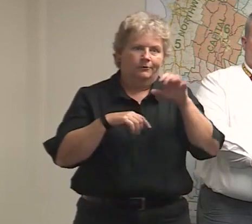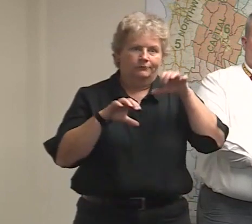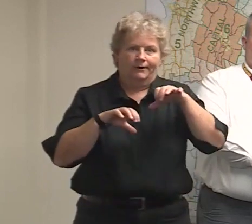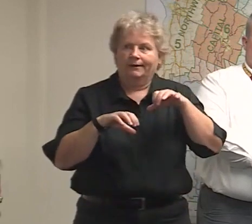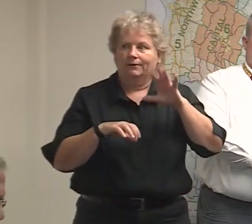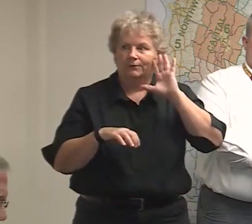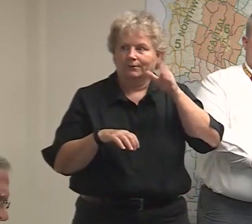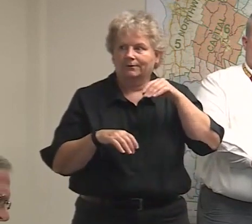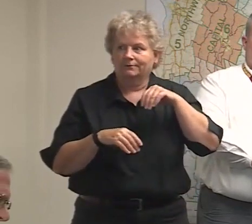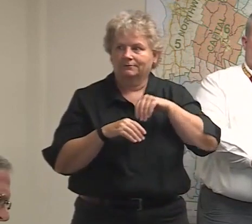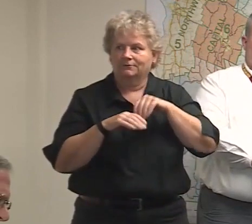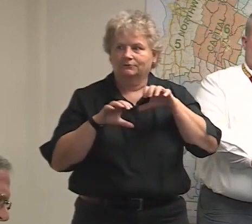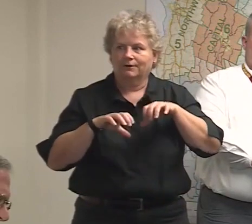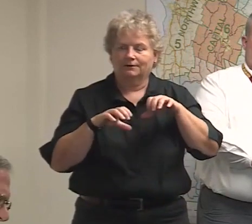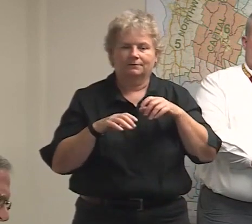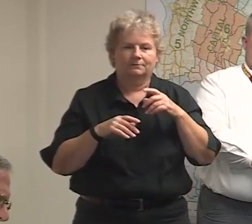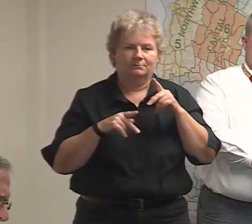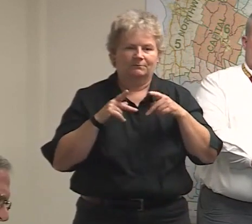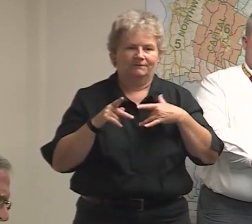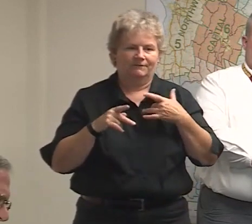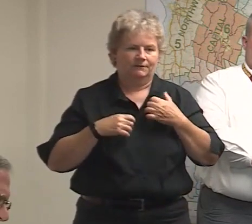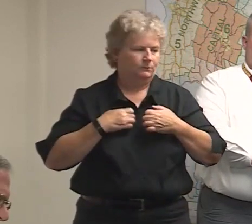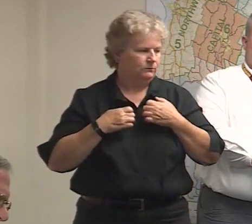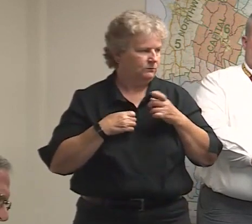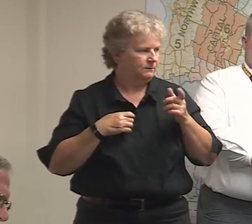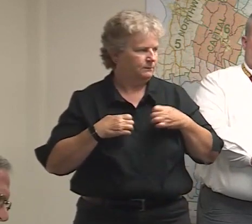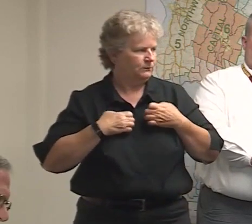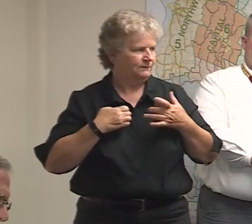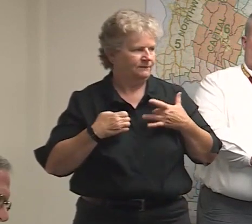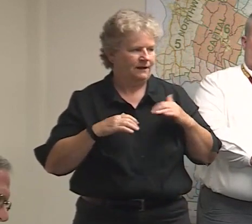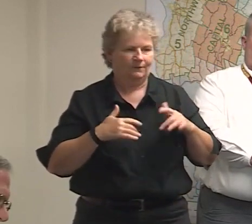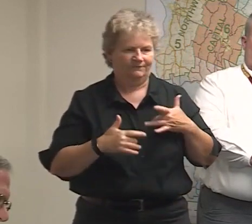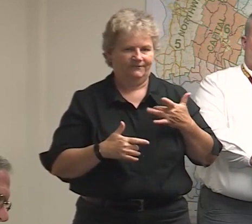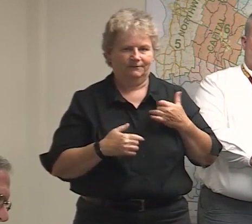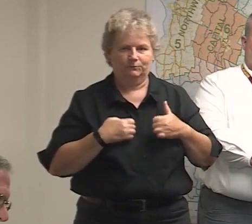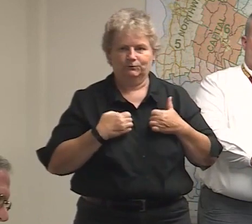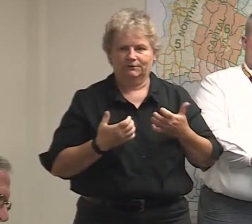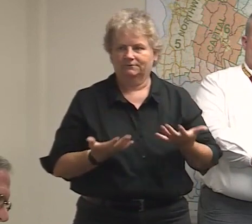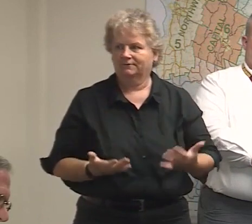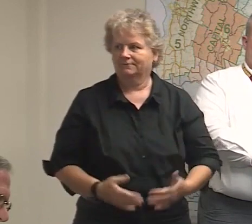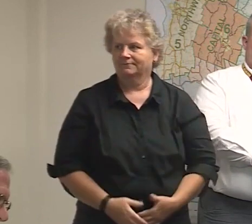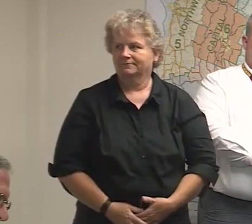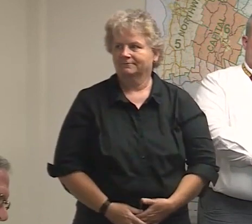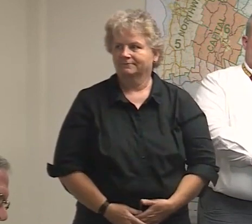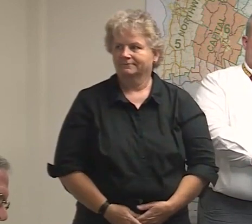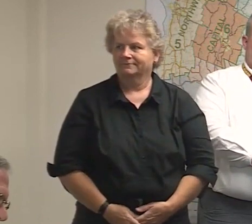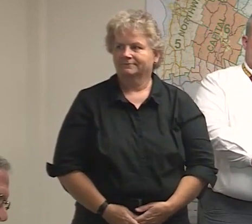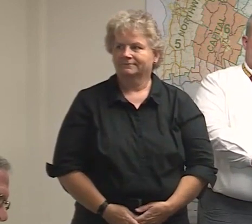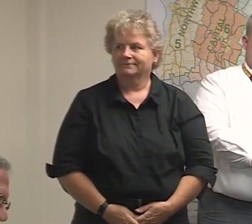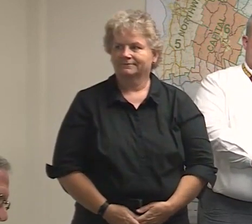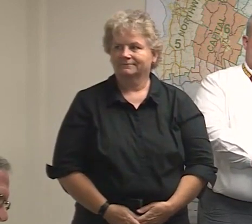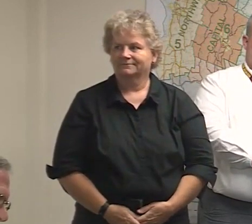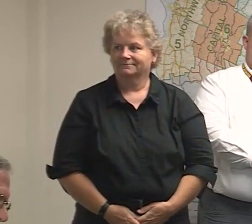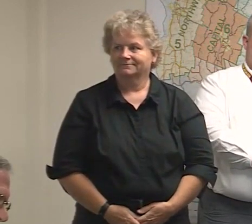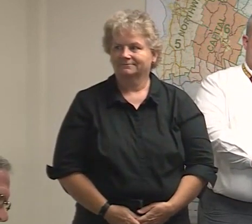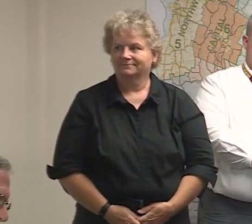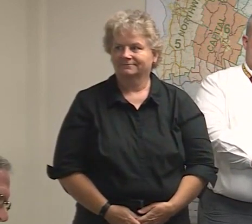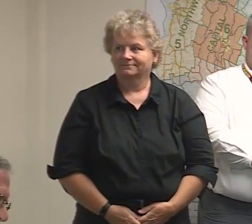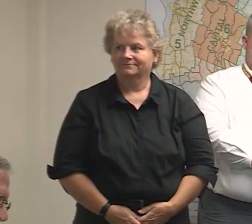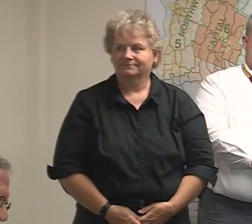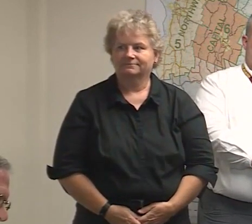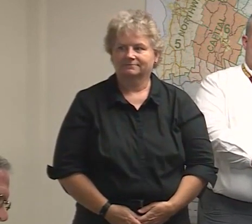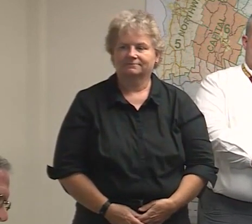HOW ARE YOU FEELING EMOTIONALLY AND WELL, AGAIN, I THINK VERMONT HAS BEEN THROUGH THIS BEFORE.